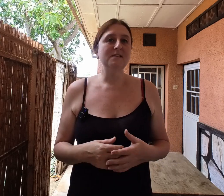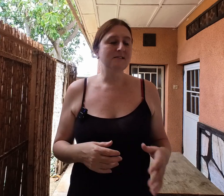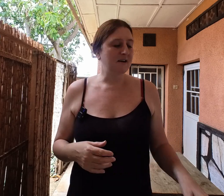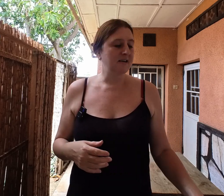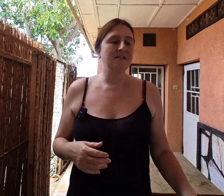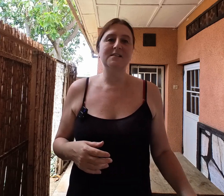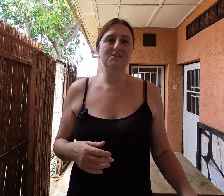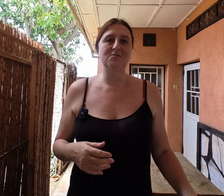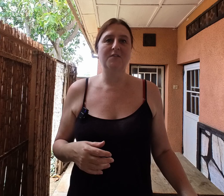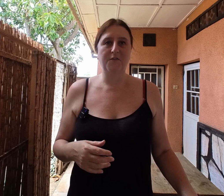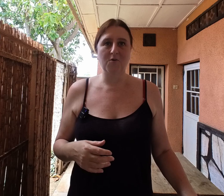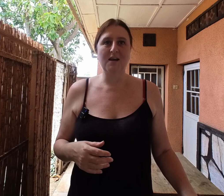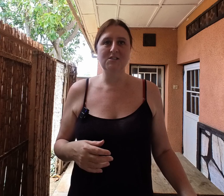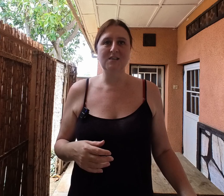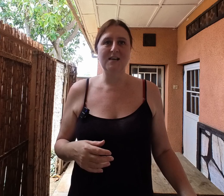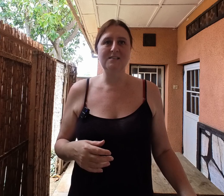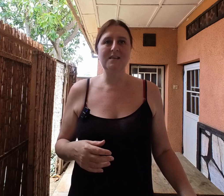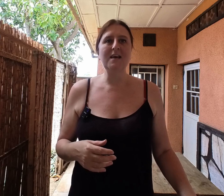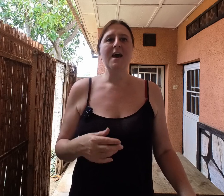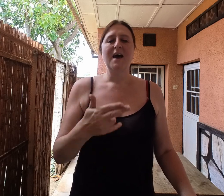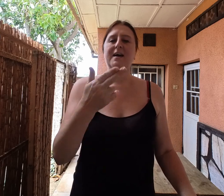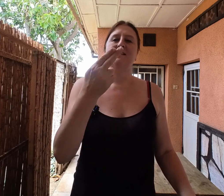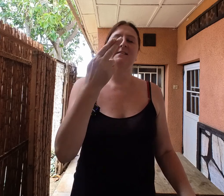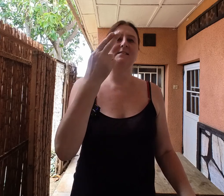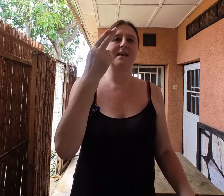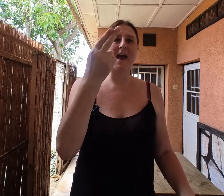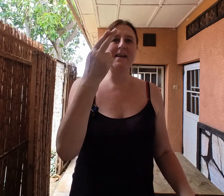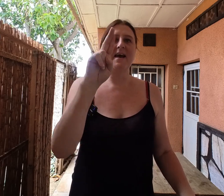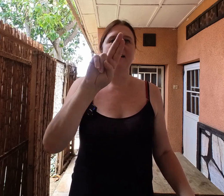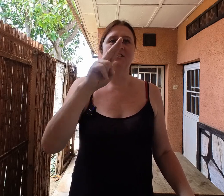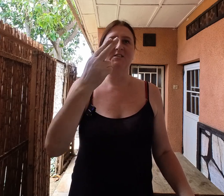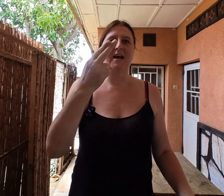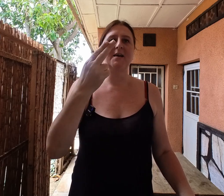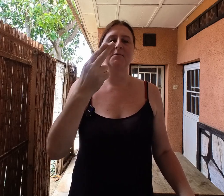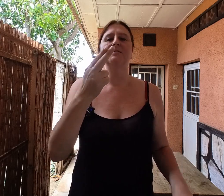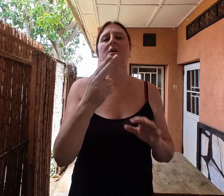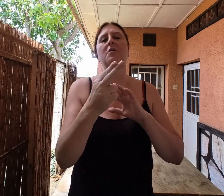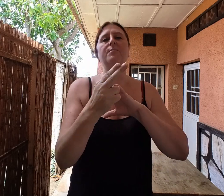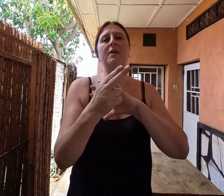there is a sign in the dictionary for 'nationality,' and it is the N handshape. So,